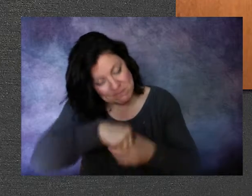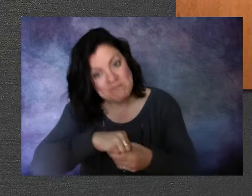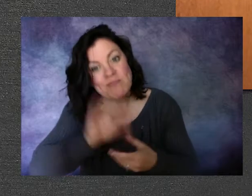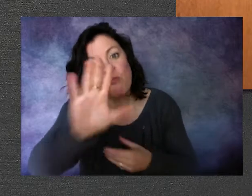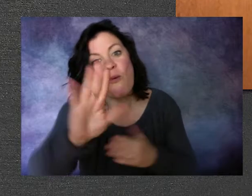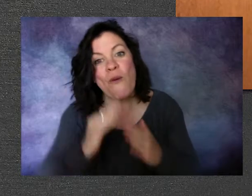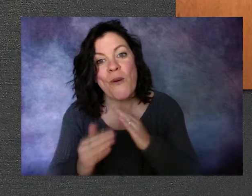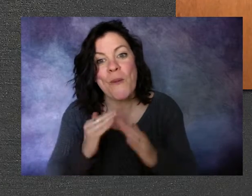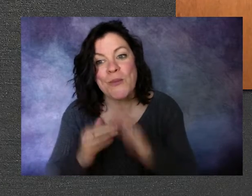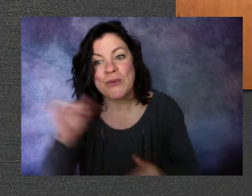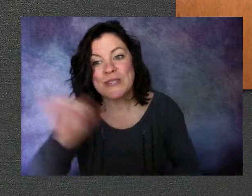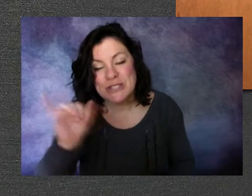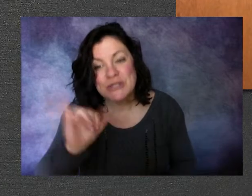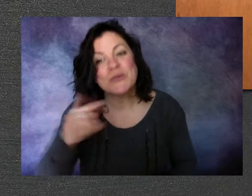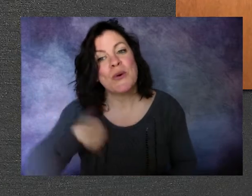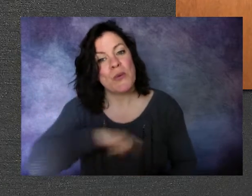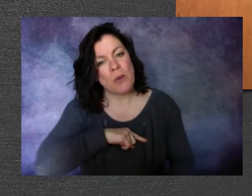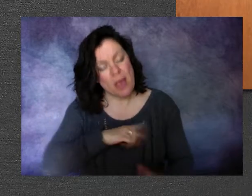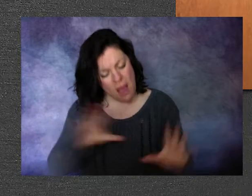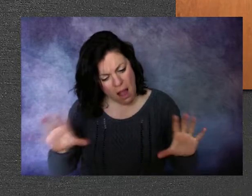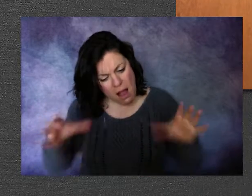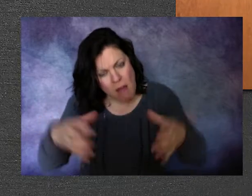where we love each other and support each other.